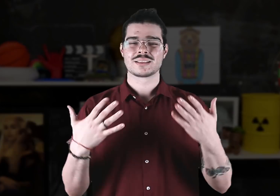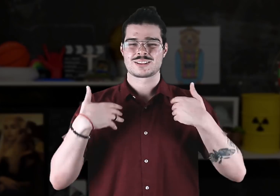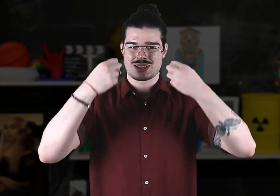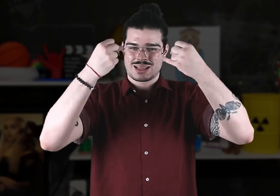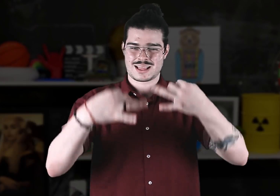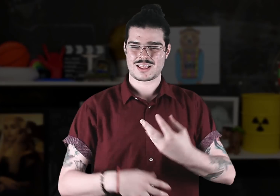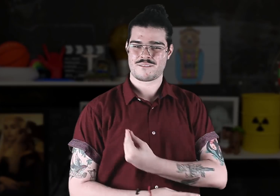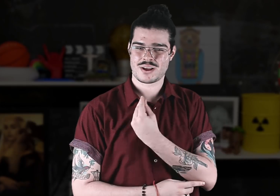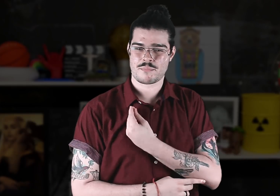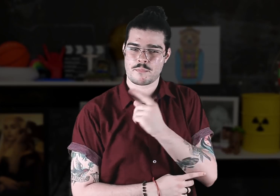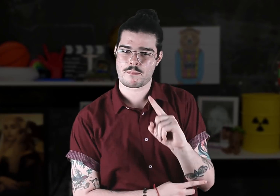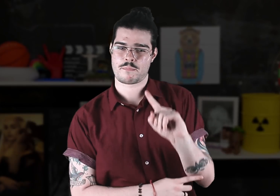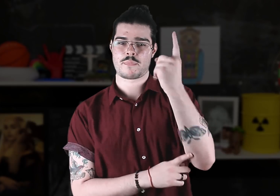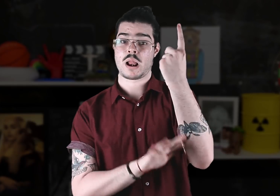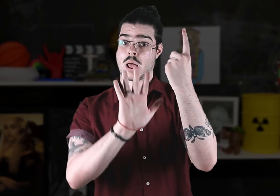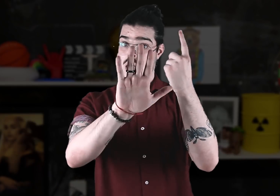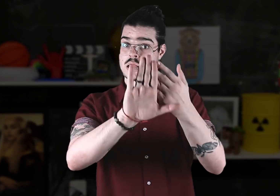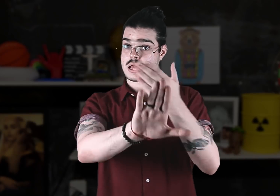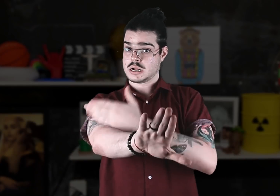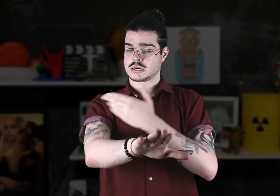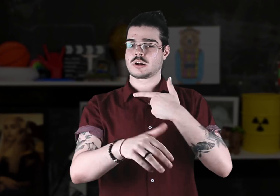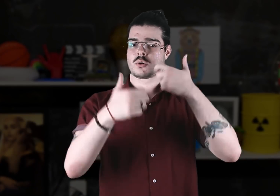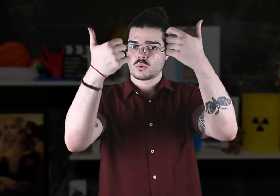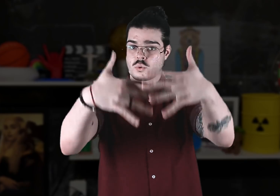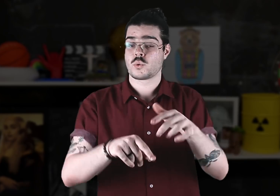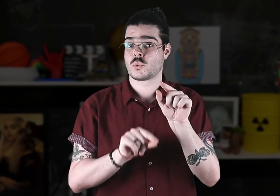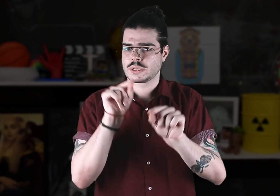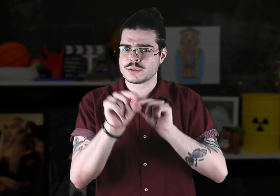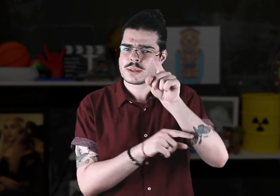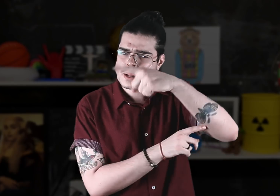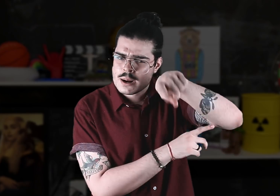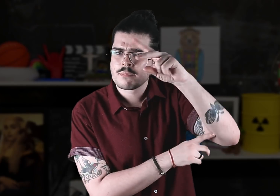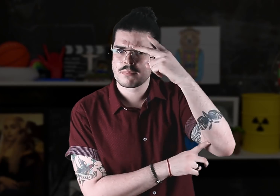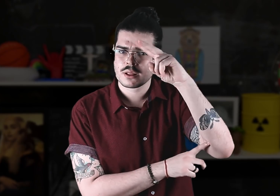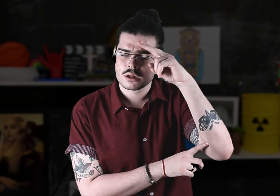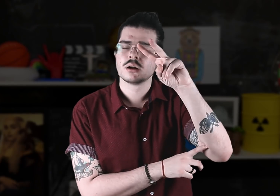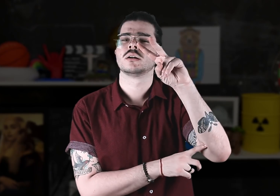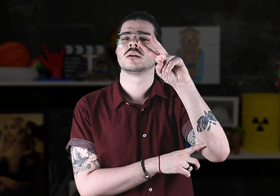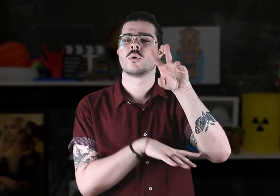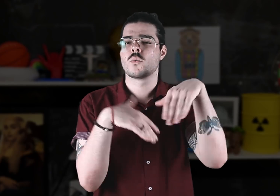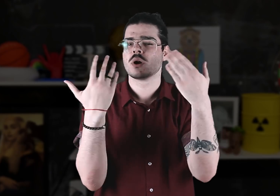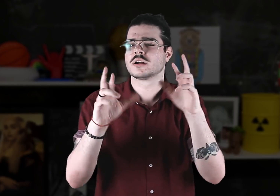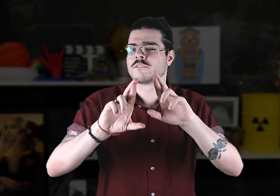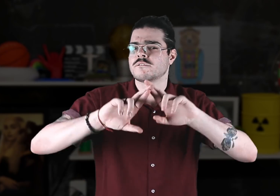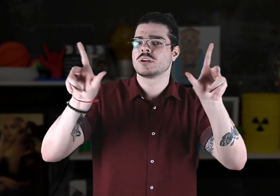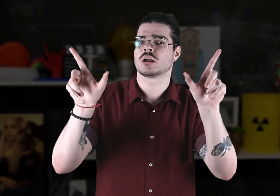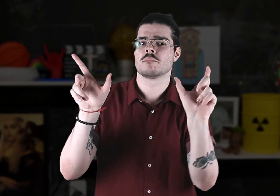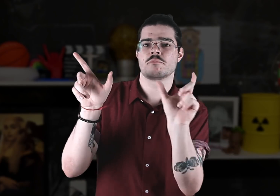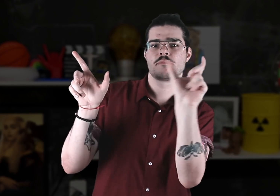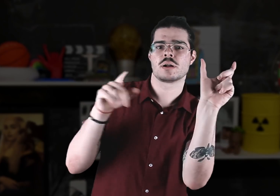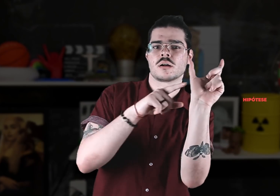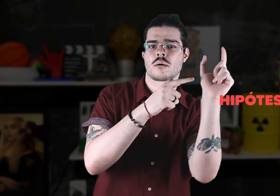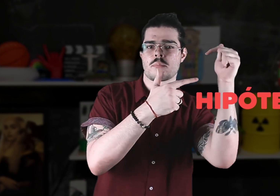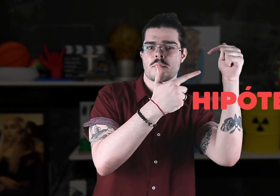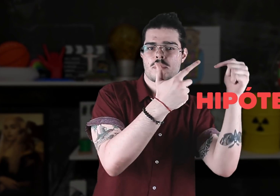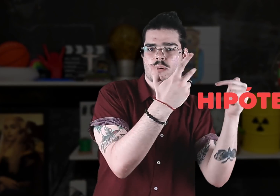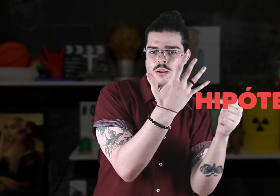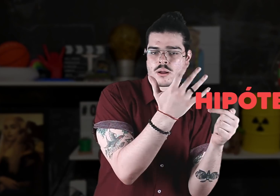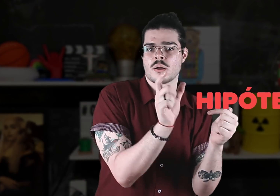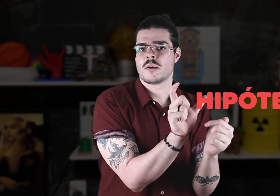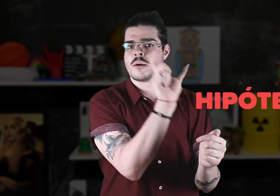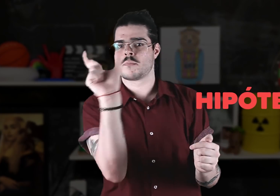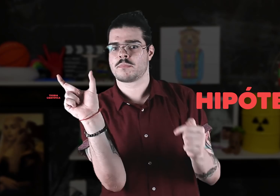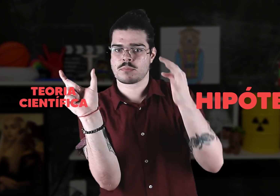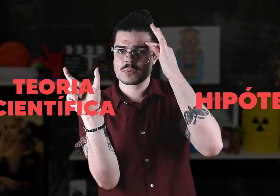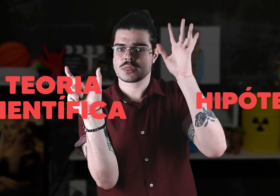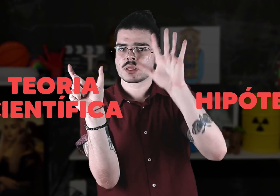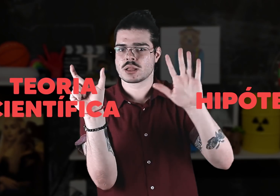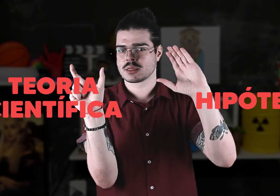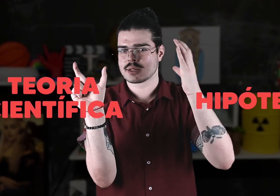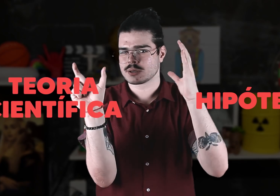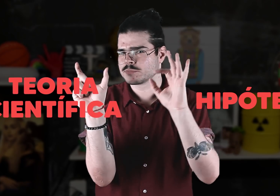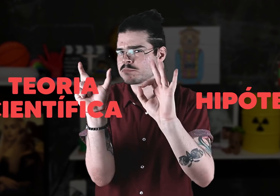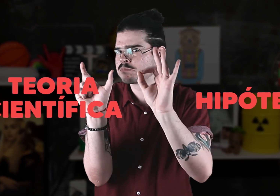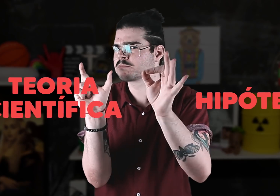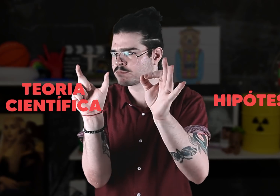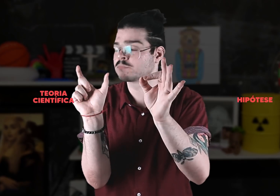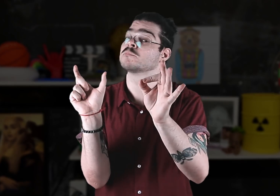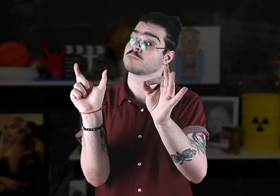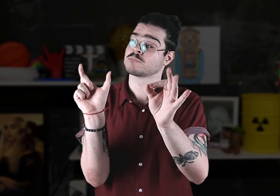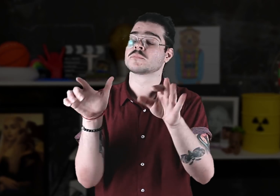Before talking about the first living thing, do you remember the difference between hypothesis and scientific theory?